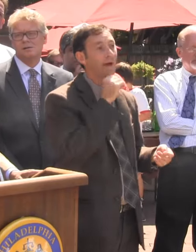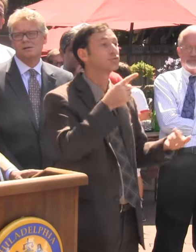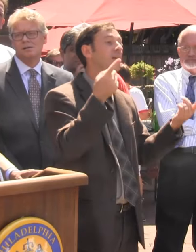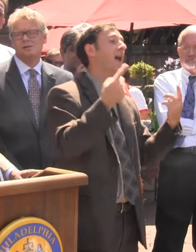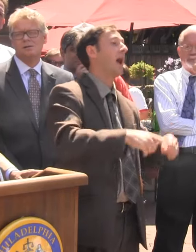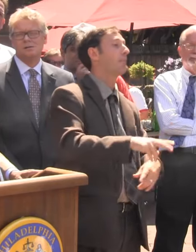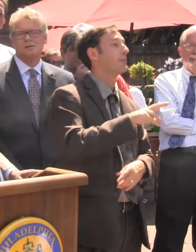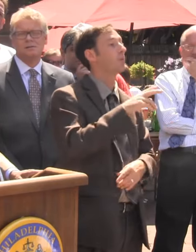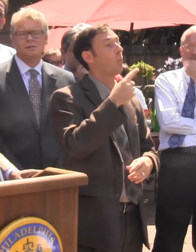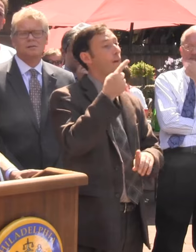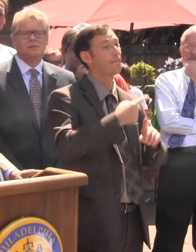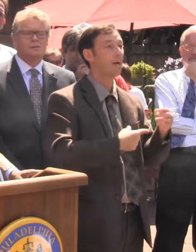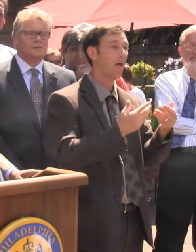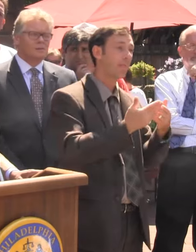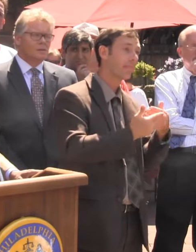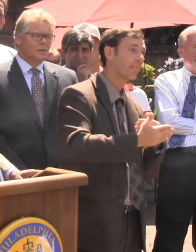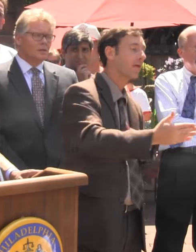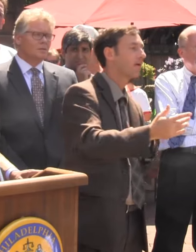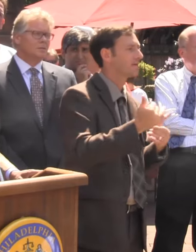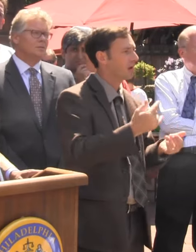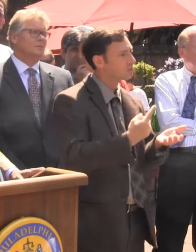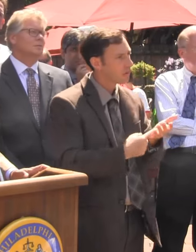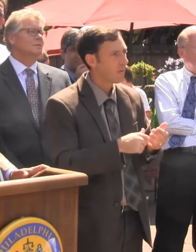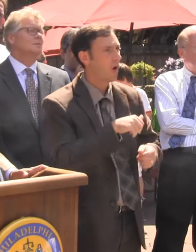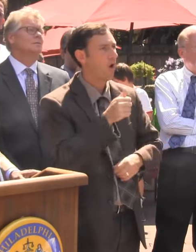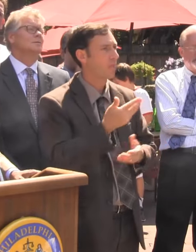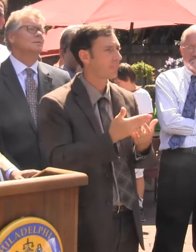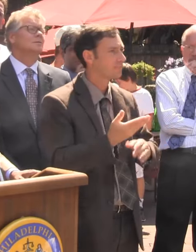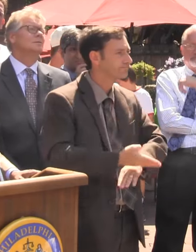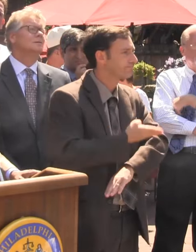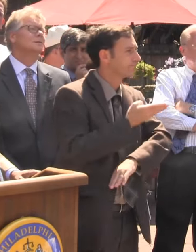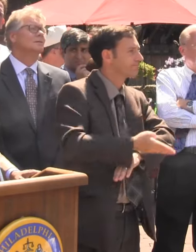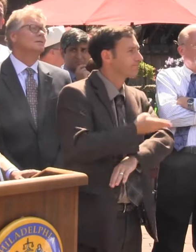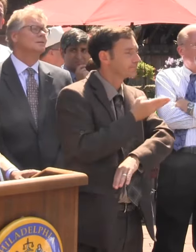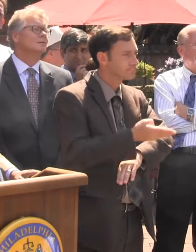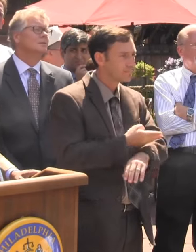30 days out, and talking about some of these other enhancements. You know in many many